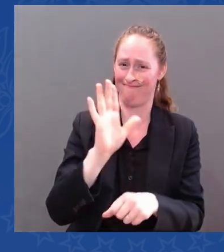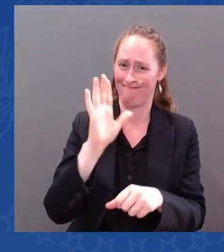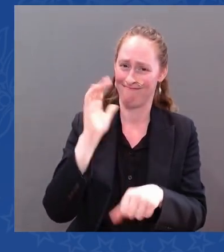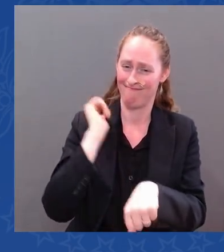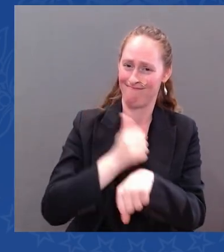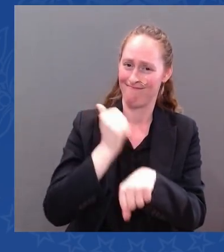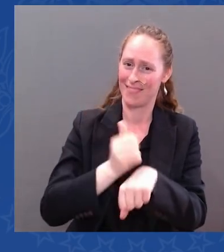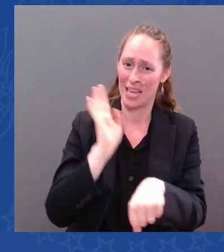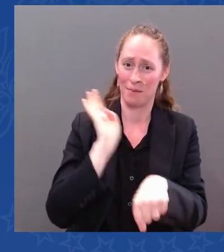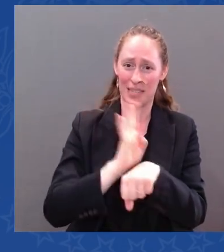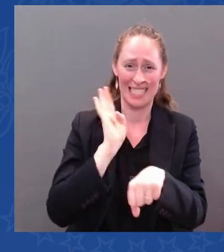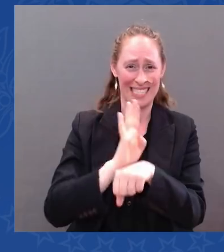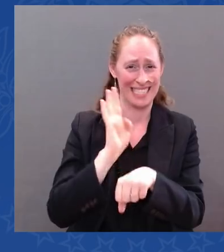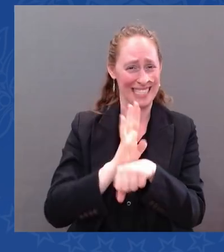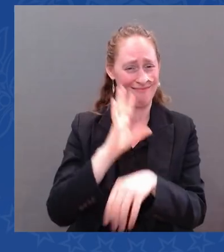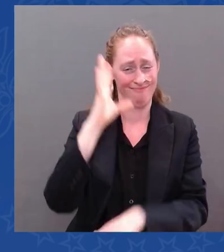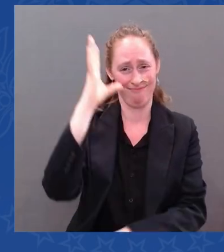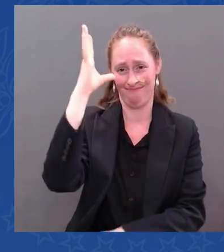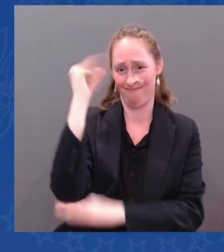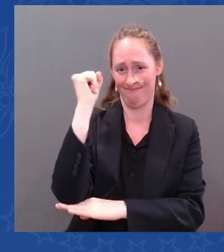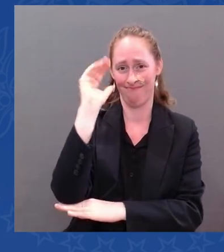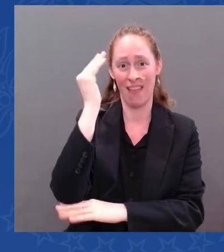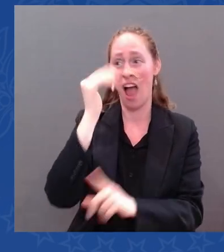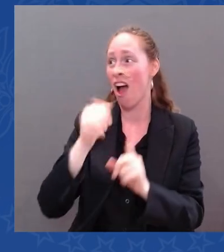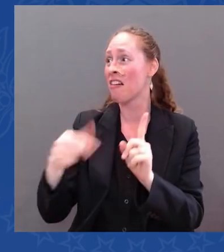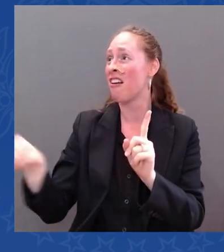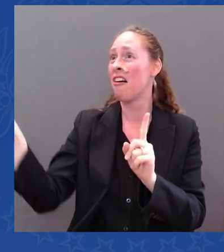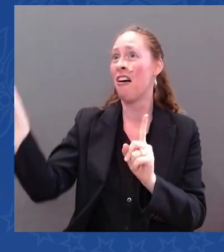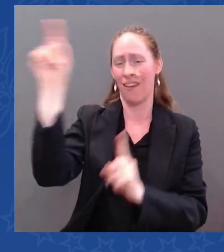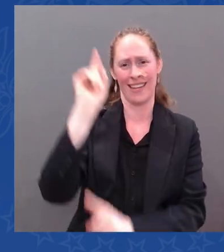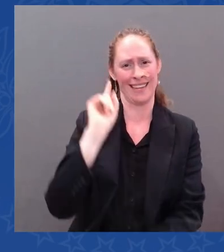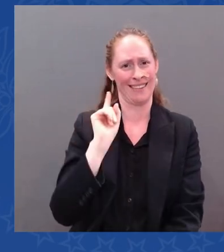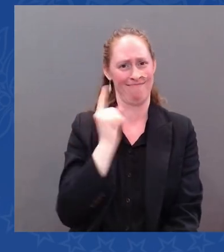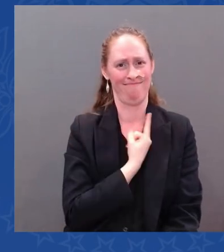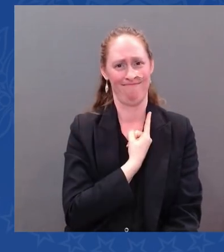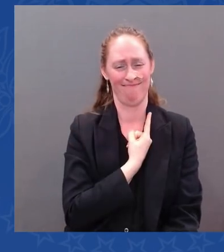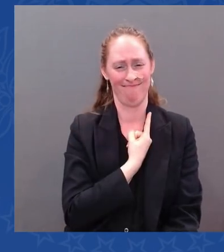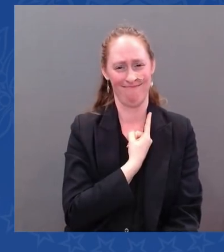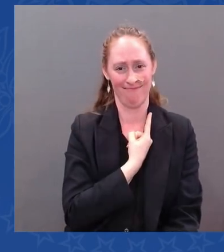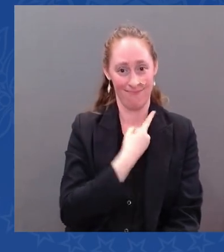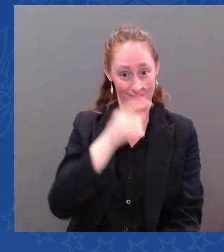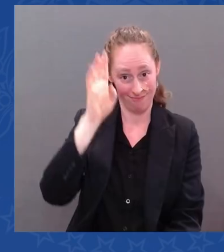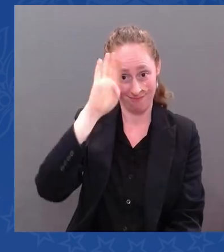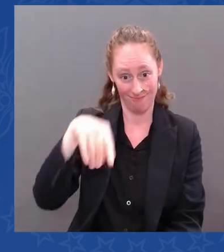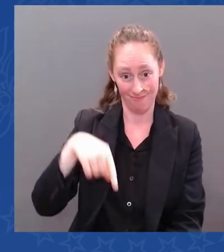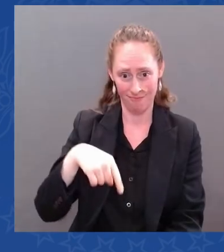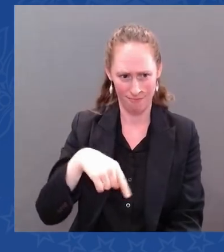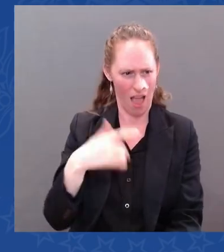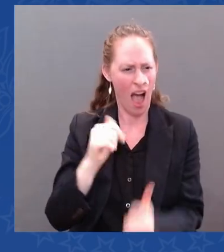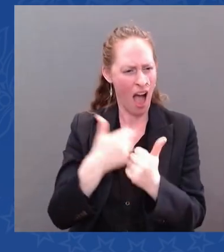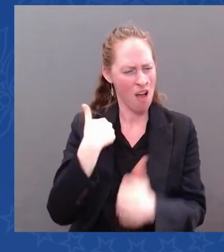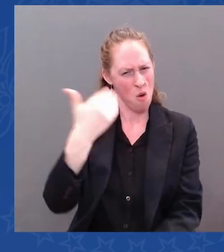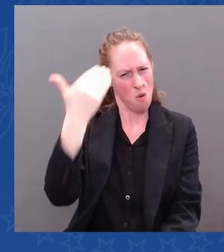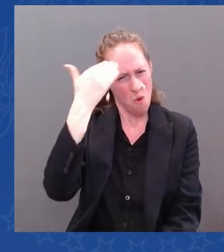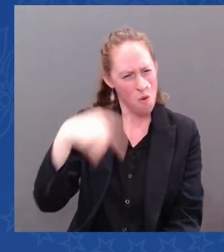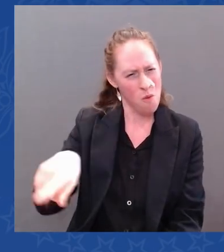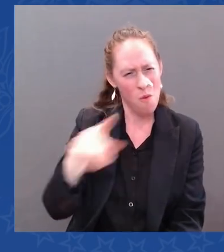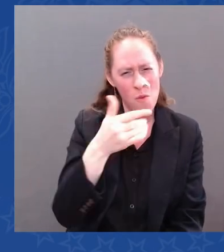And I know the Business Roundtable because in the days when I first ran for office -- (clears throat) excuse me -- in 1972,